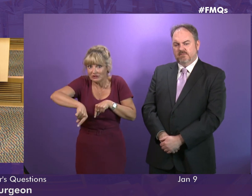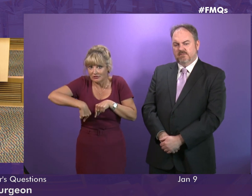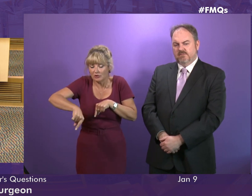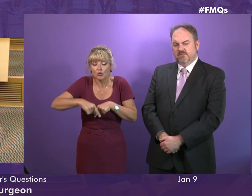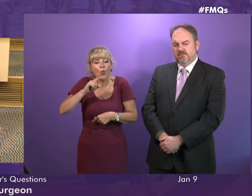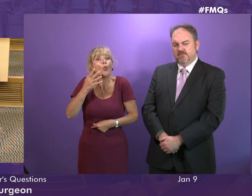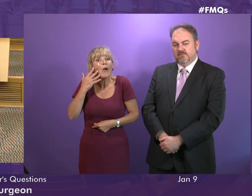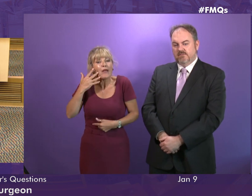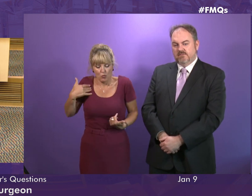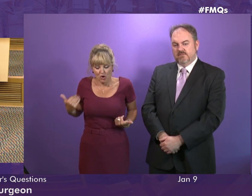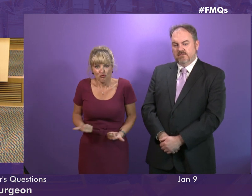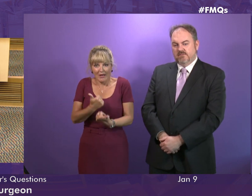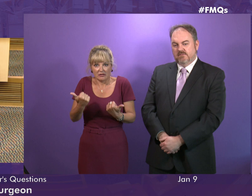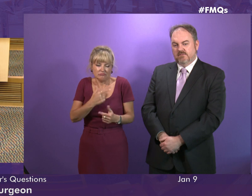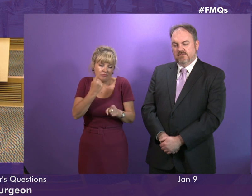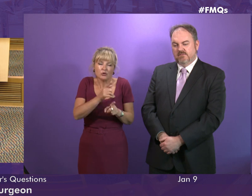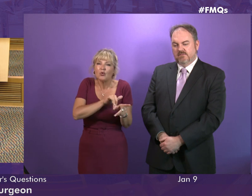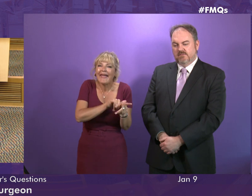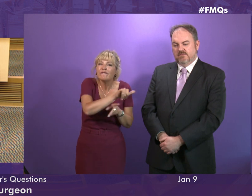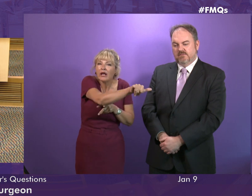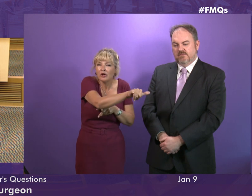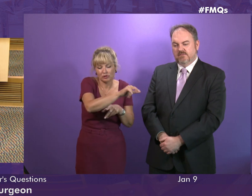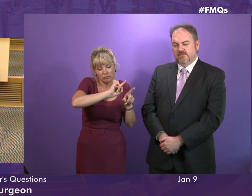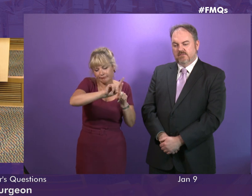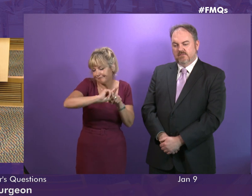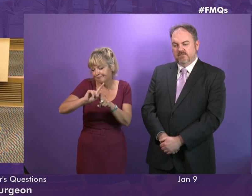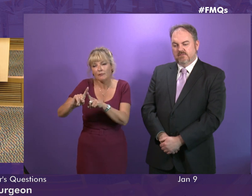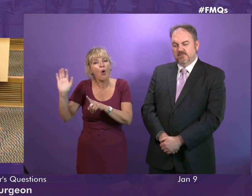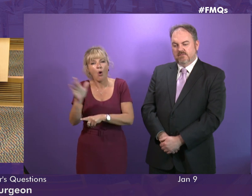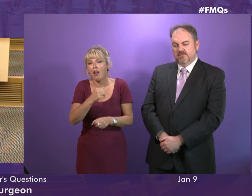set out our plan across aviation and a range of the Government’s responsibilities, we